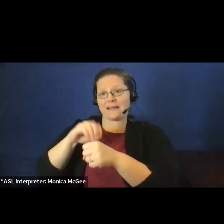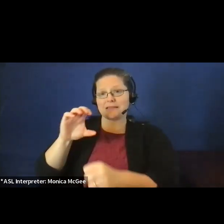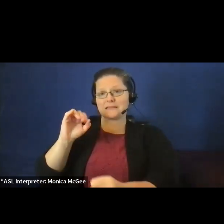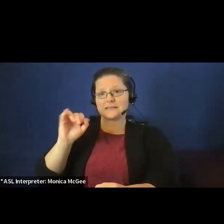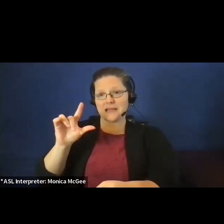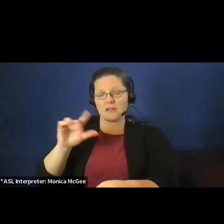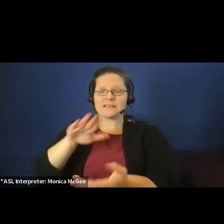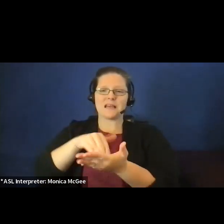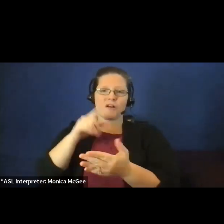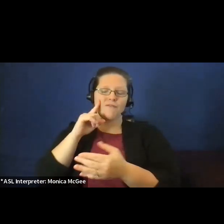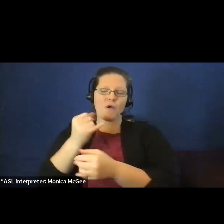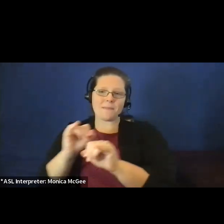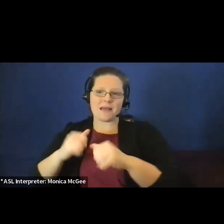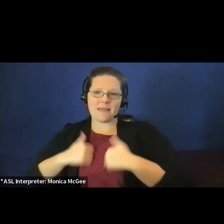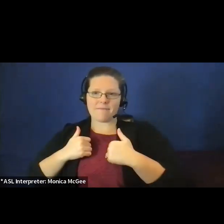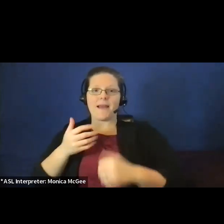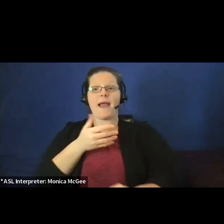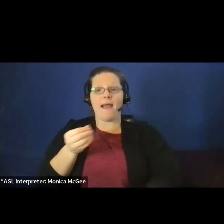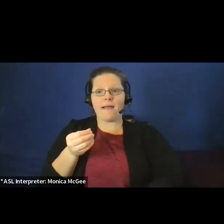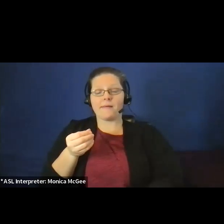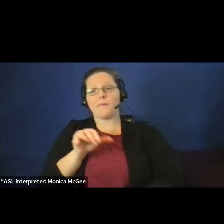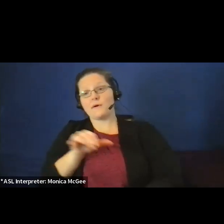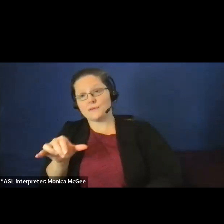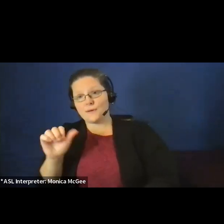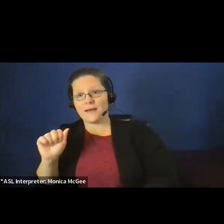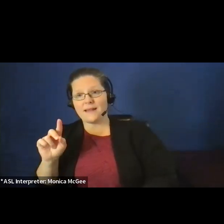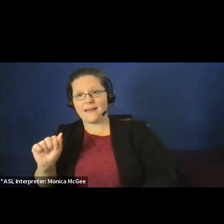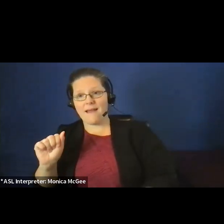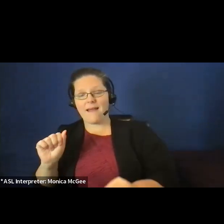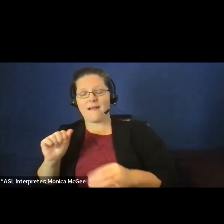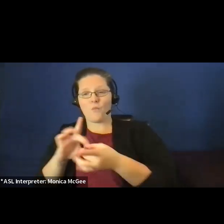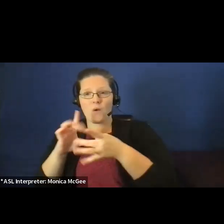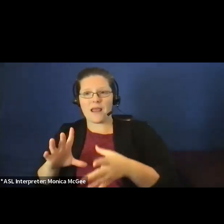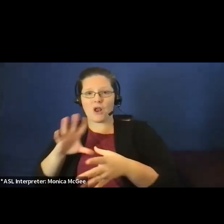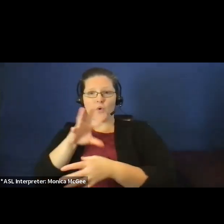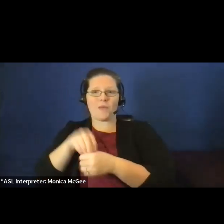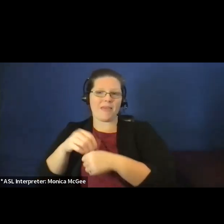how you began organizing.